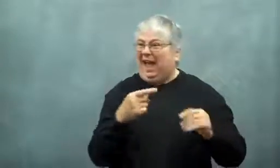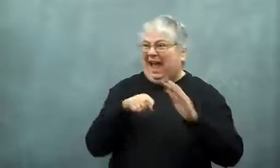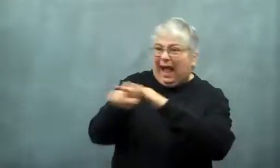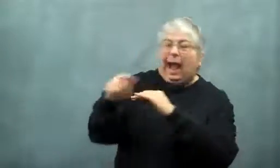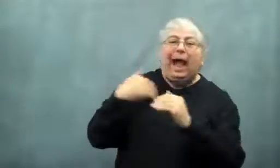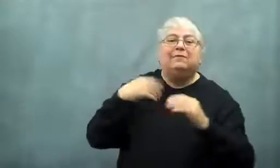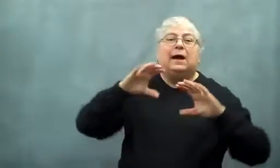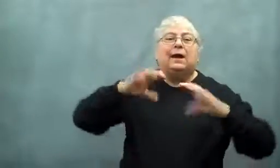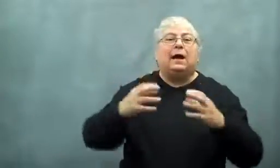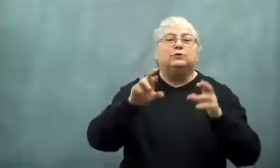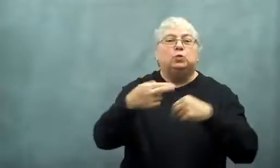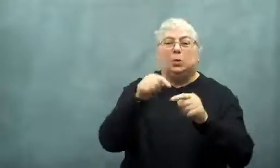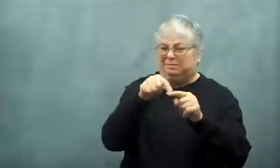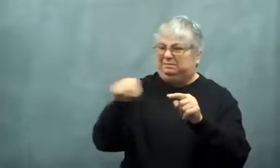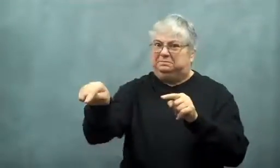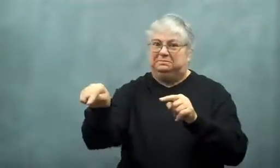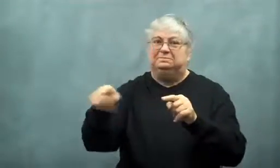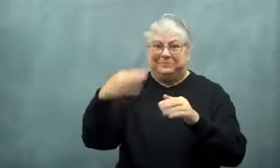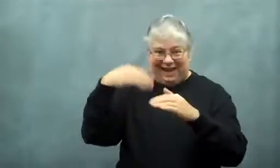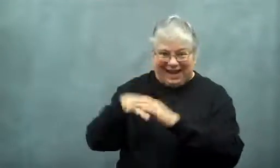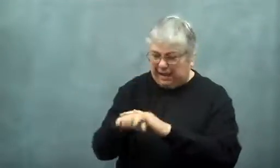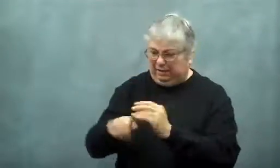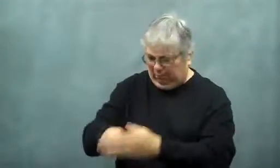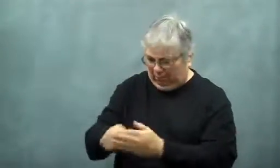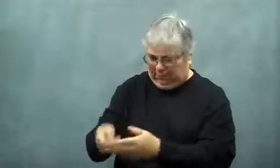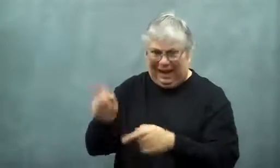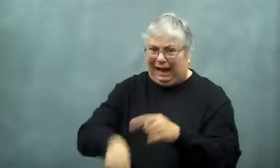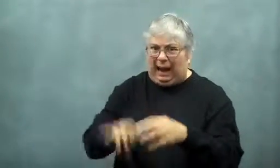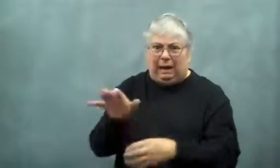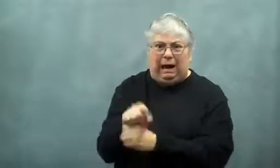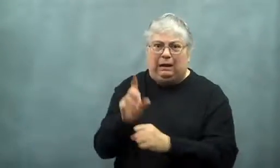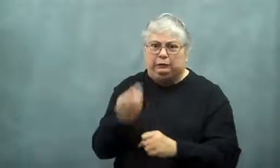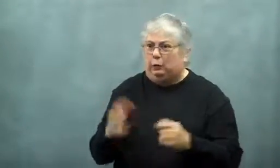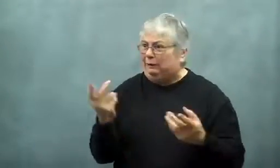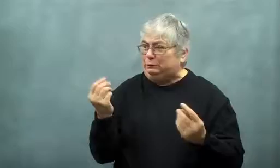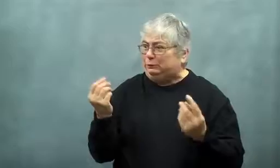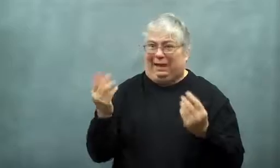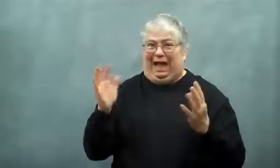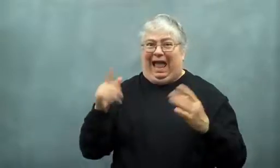They all went into a classroom, but realized the door would not lock.